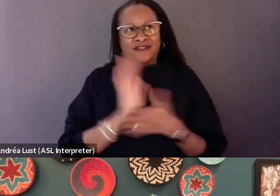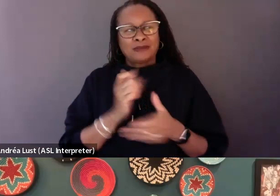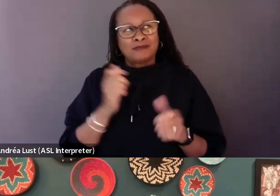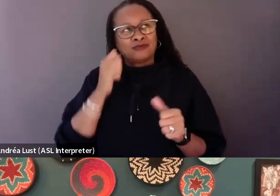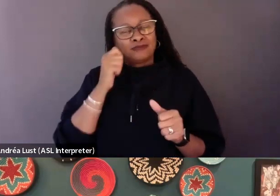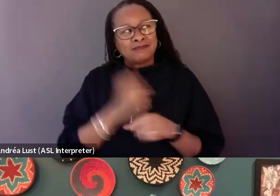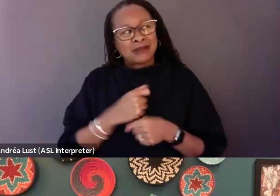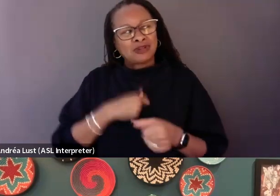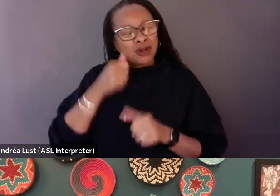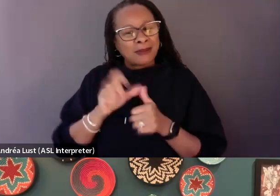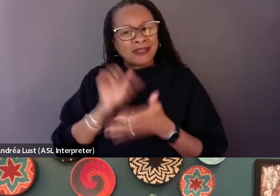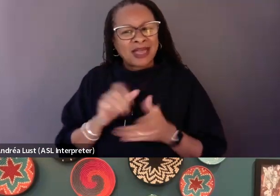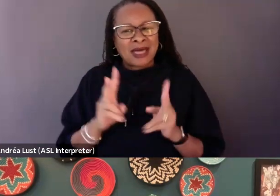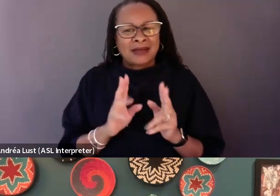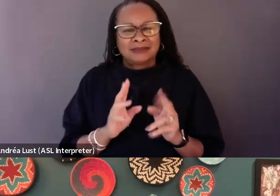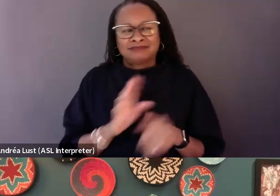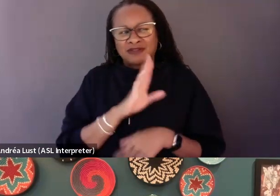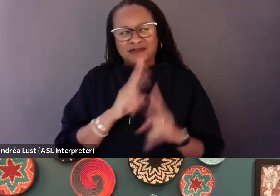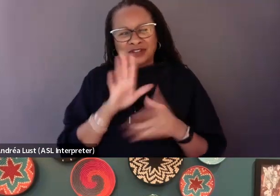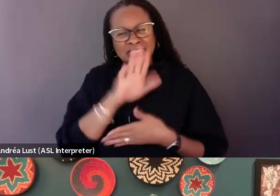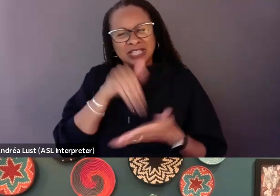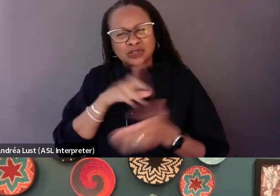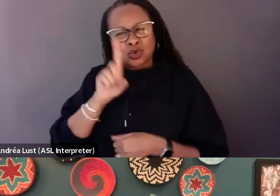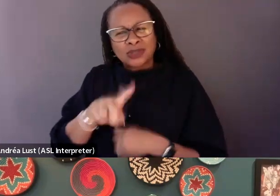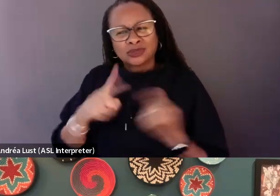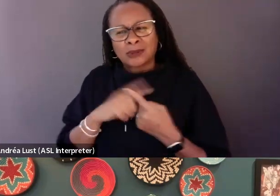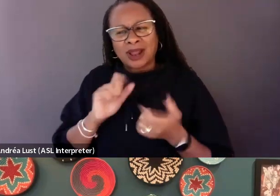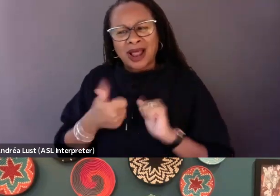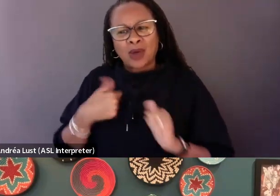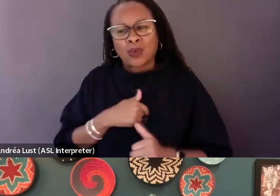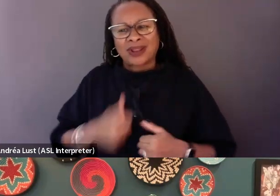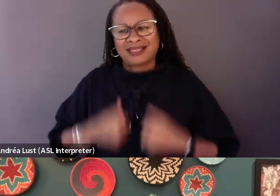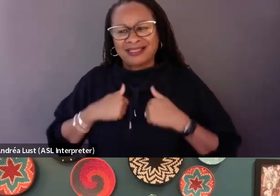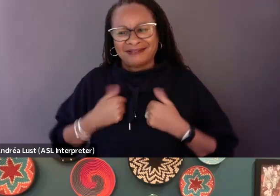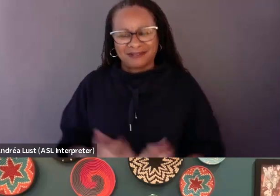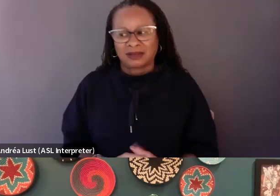of those really central questions about how we live our lives. Absolutely, Matt,